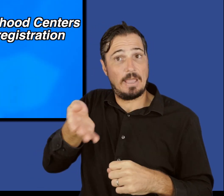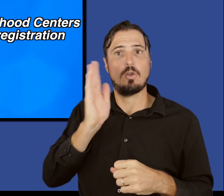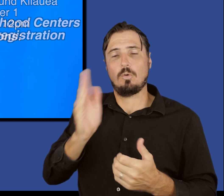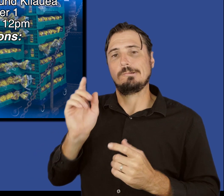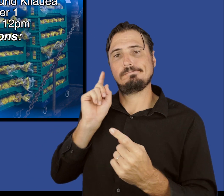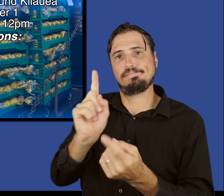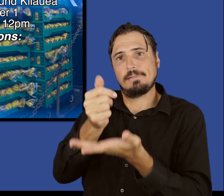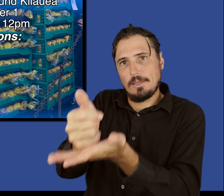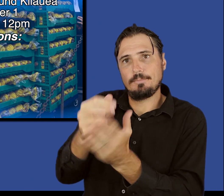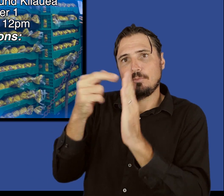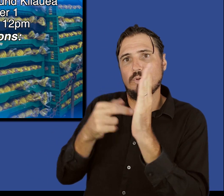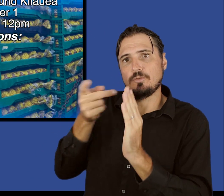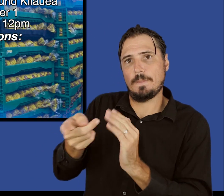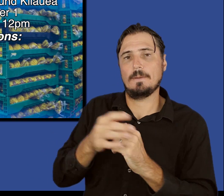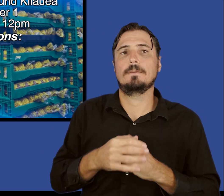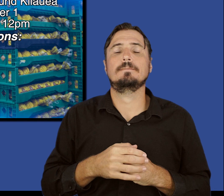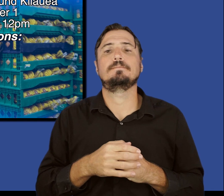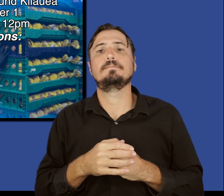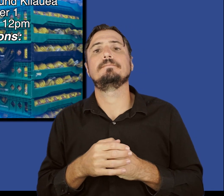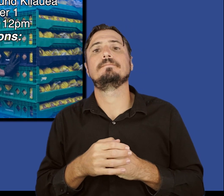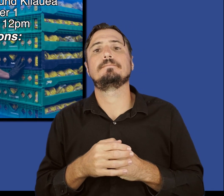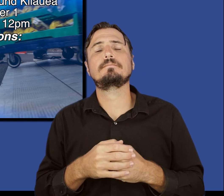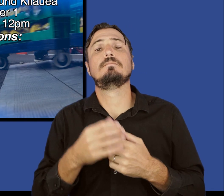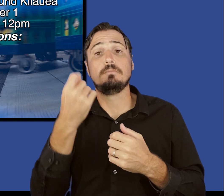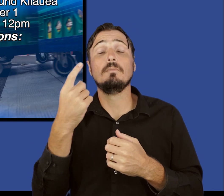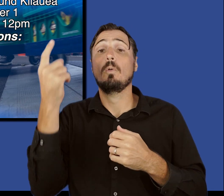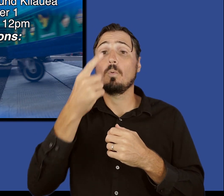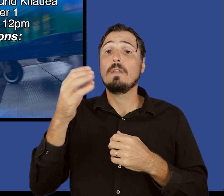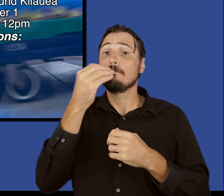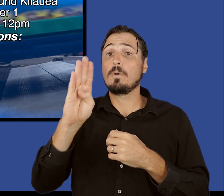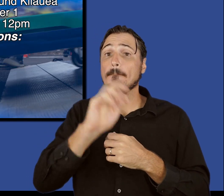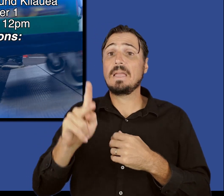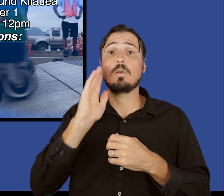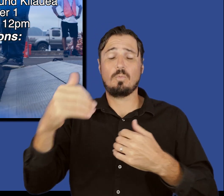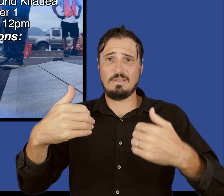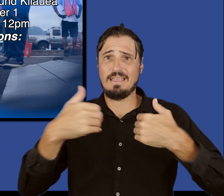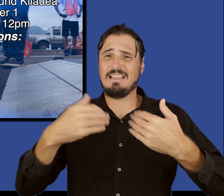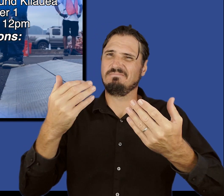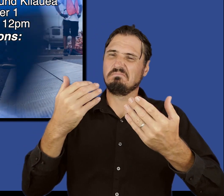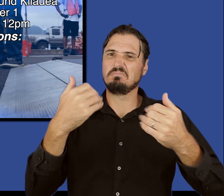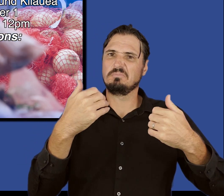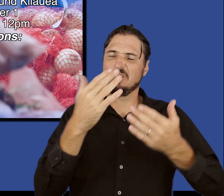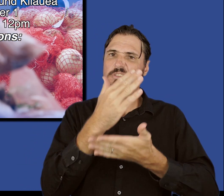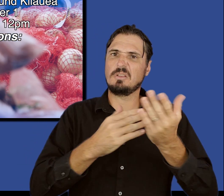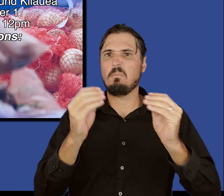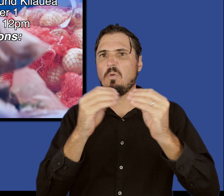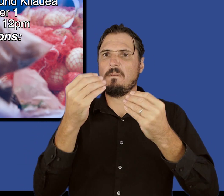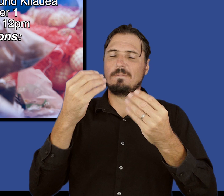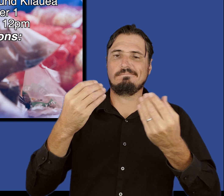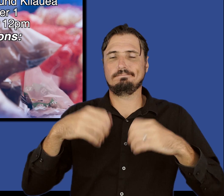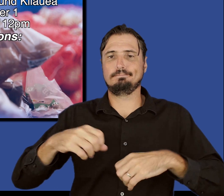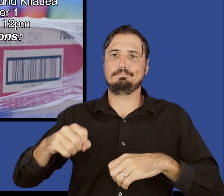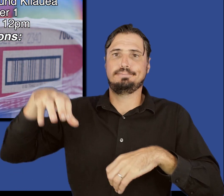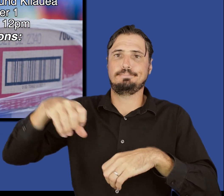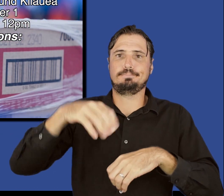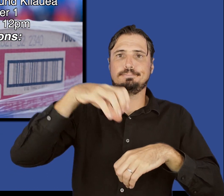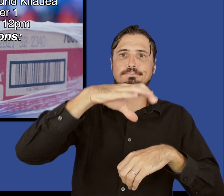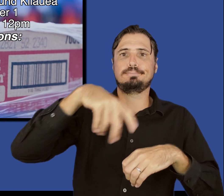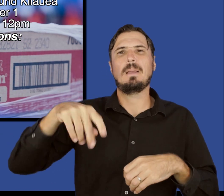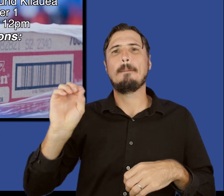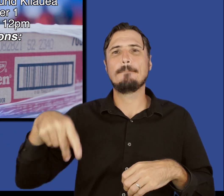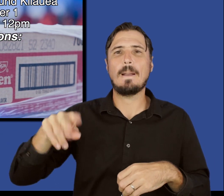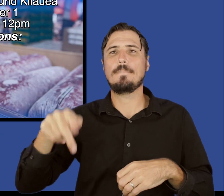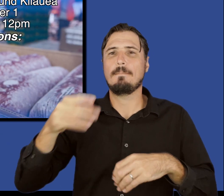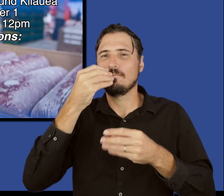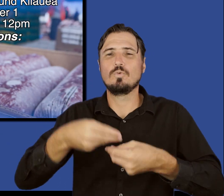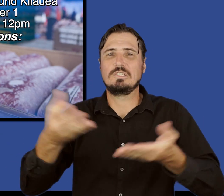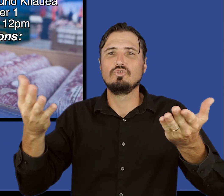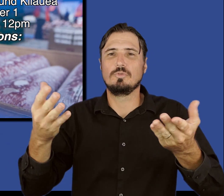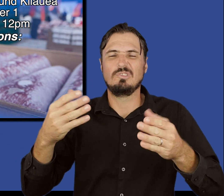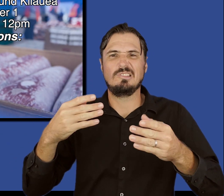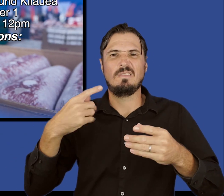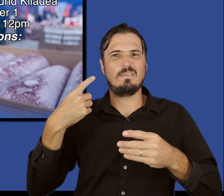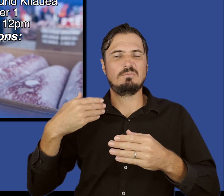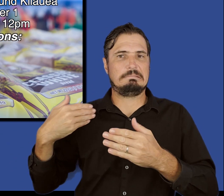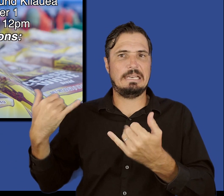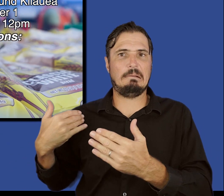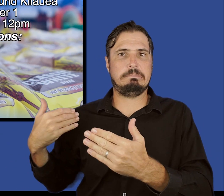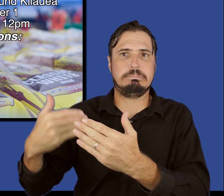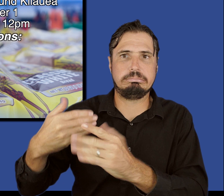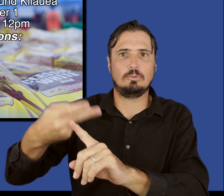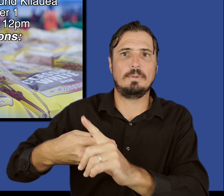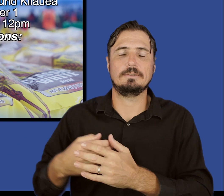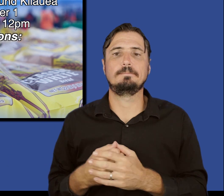Additionally, the Hawaii Food Bank has scheduled a series of pop-up food distributions over the next two months. The next one is scheduled Thursday, October 1, from 10 a.m. to noon at